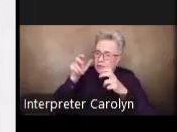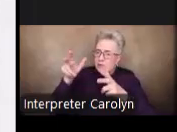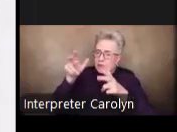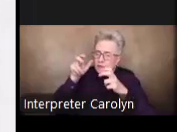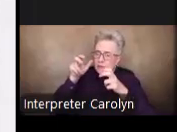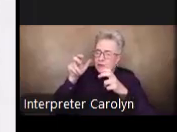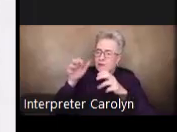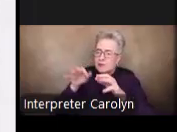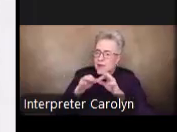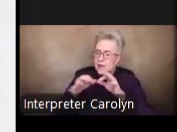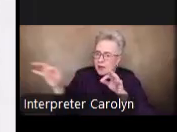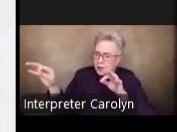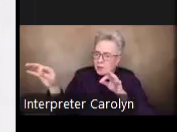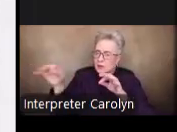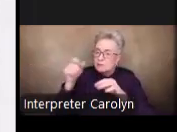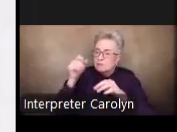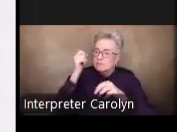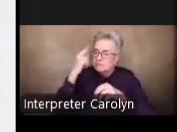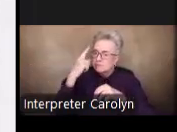they can perceive and use effectively?